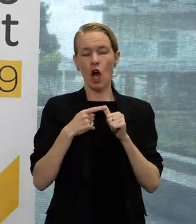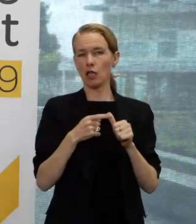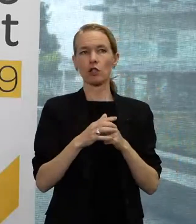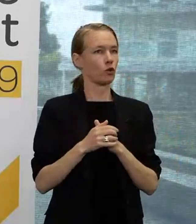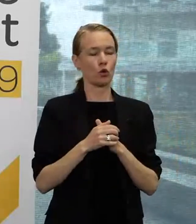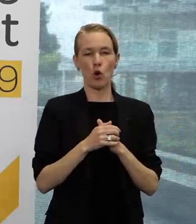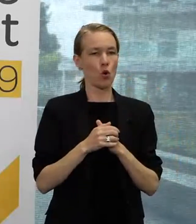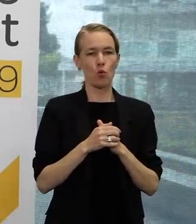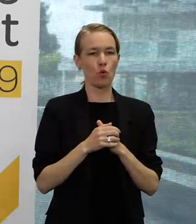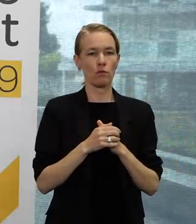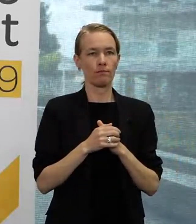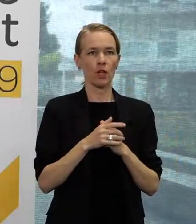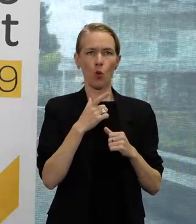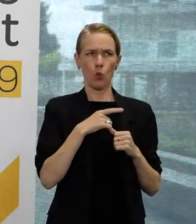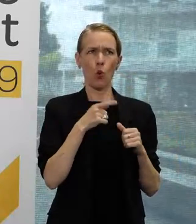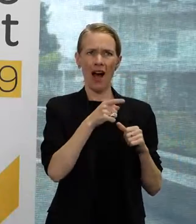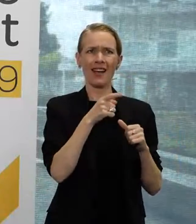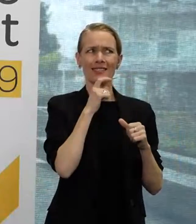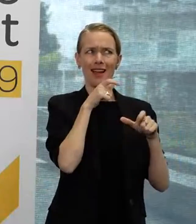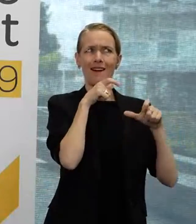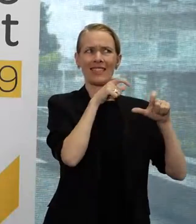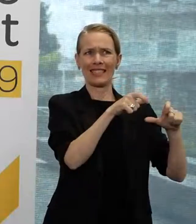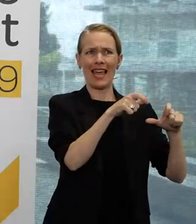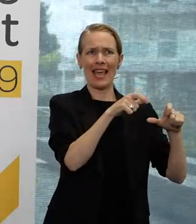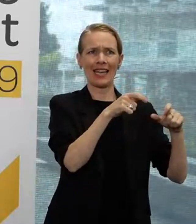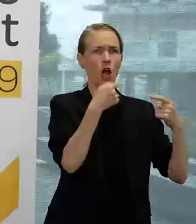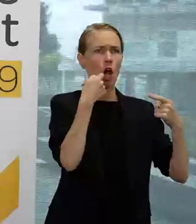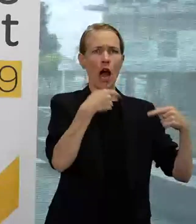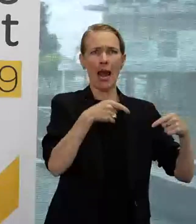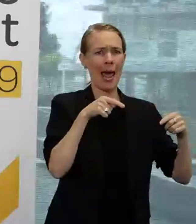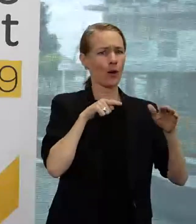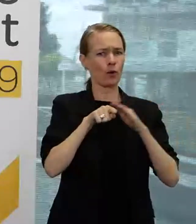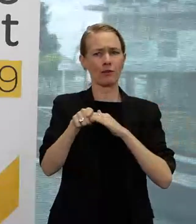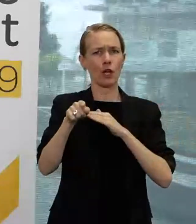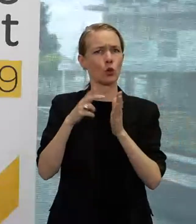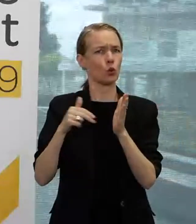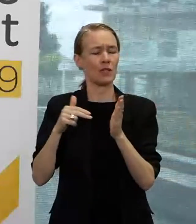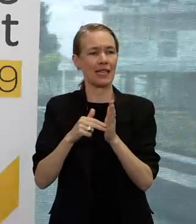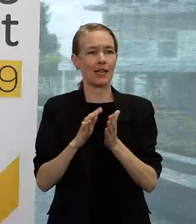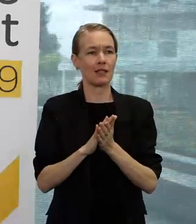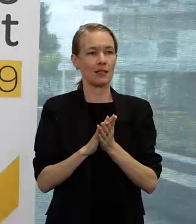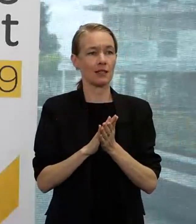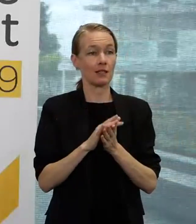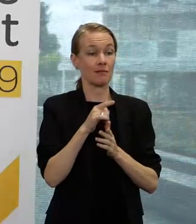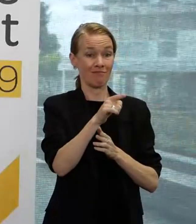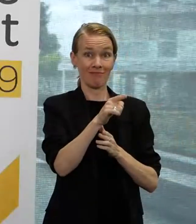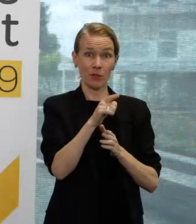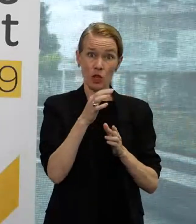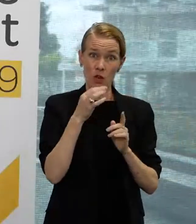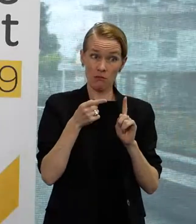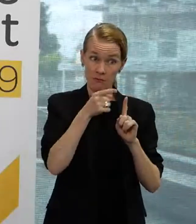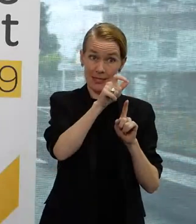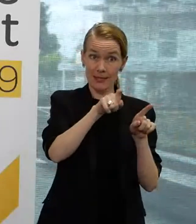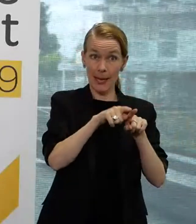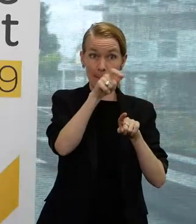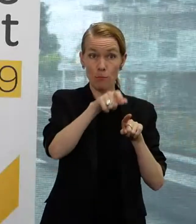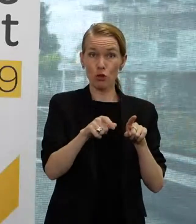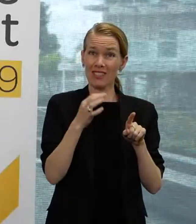Yes, where they need to, of course, and with appropriate precautions, and then we're doing the regular testing of people who have been onboard any of the vessels.